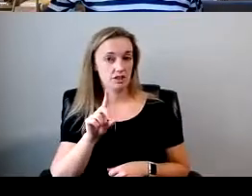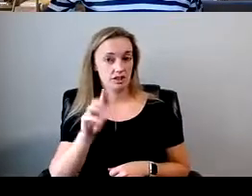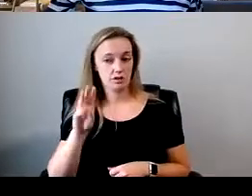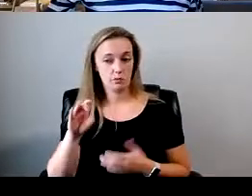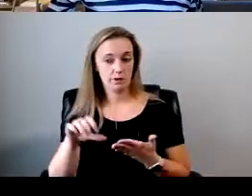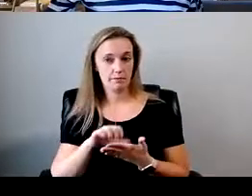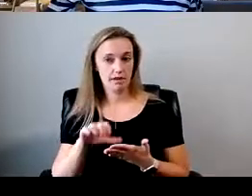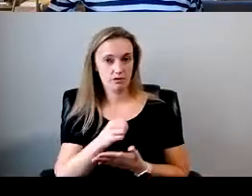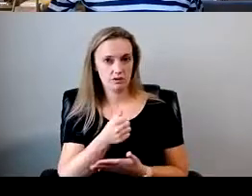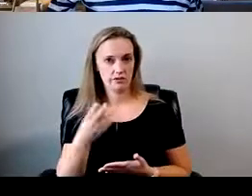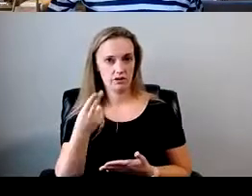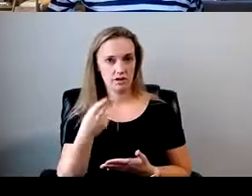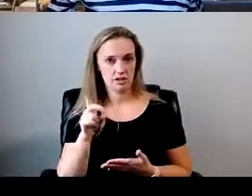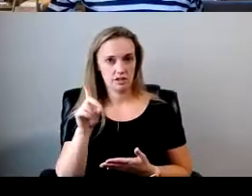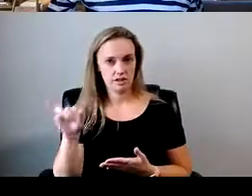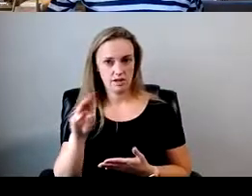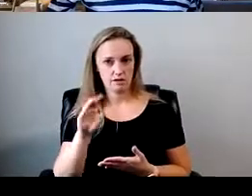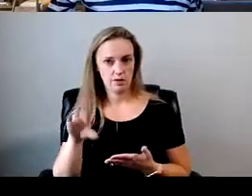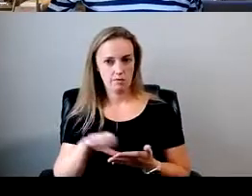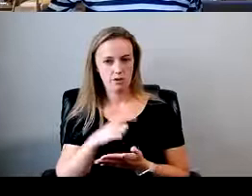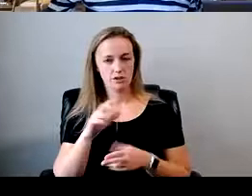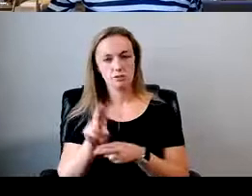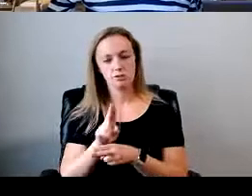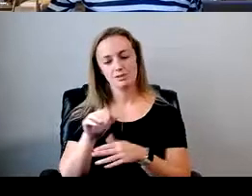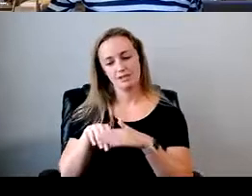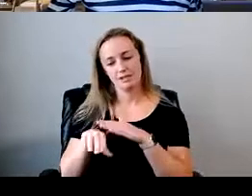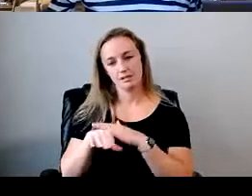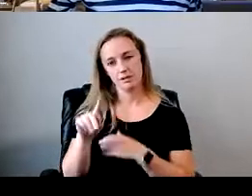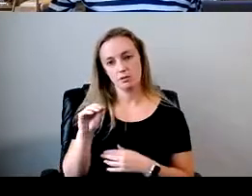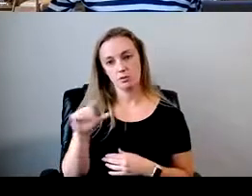actually used an accessibility tool. It's an overlay.